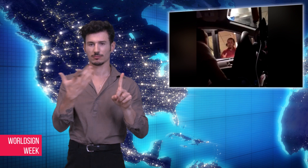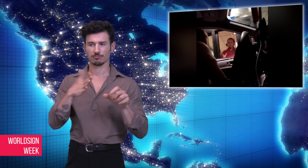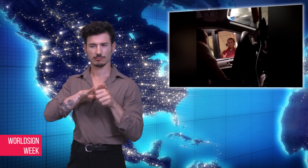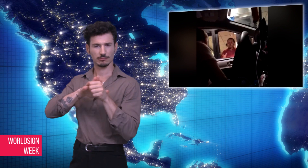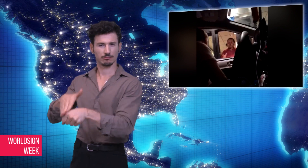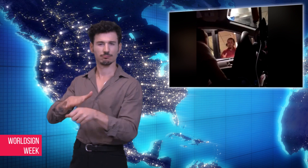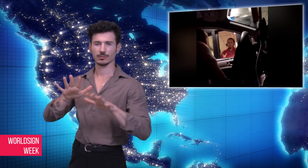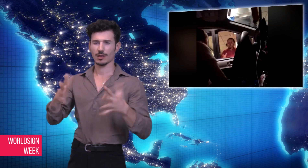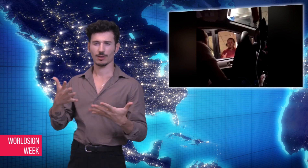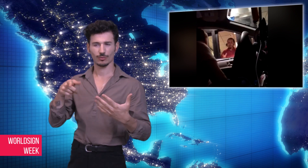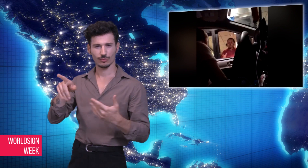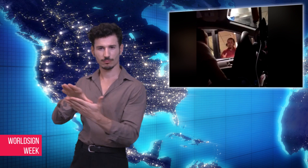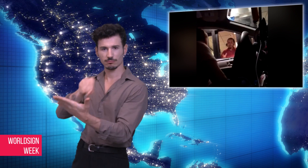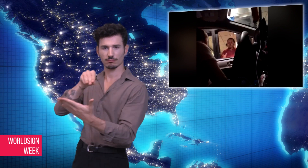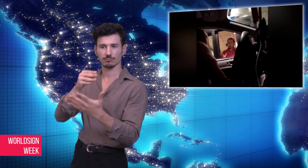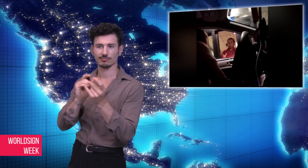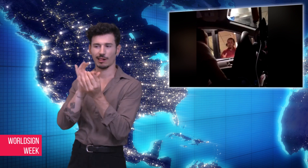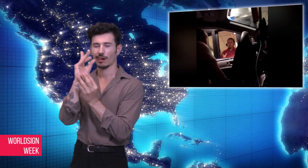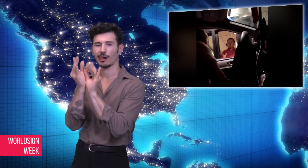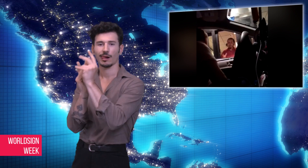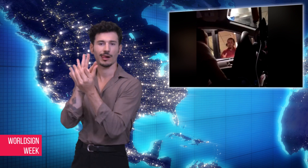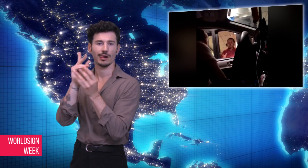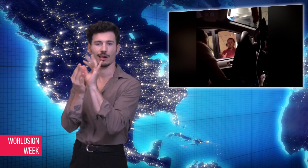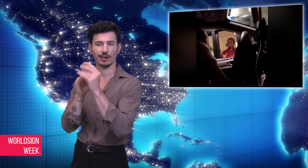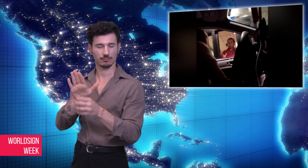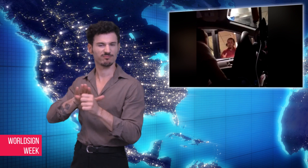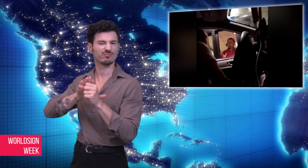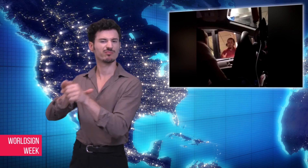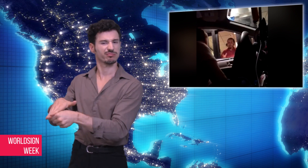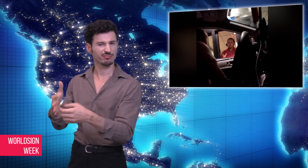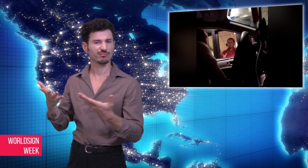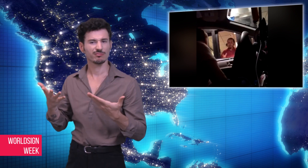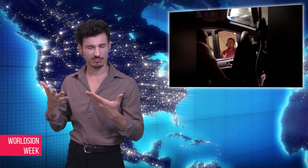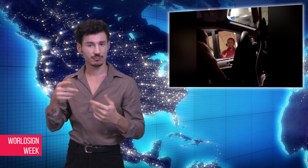discriminating and mocking her sign language.